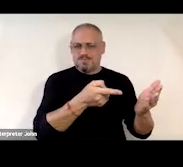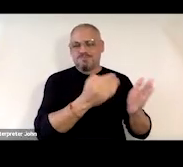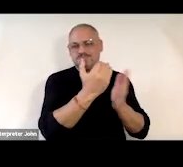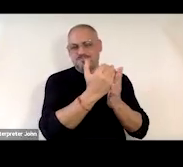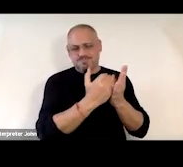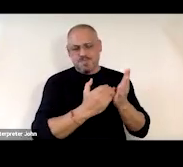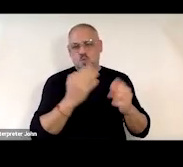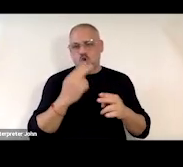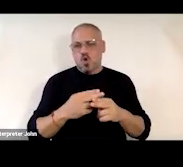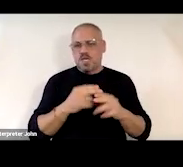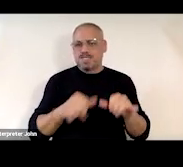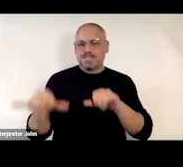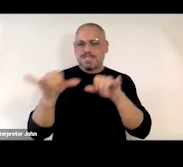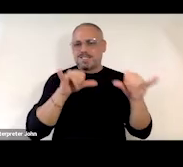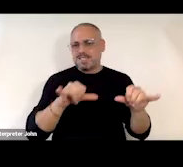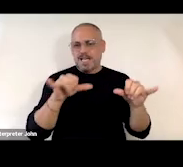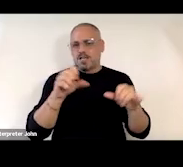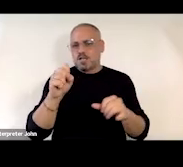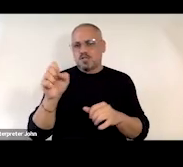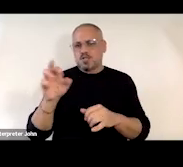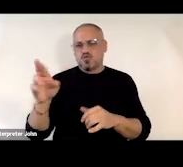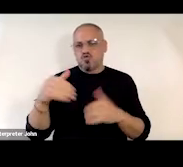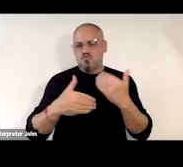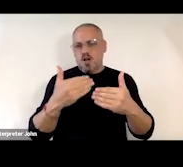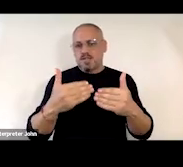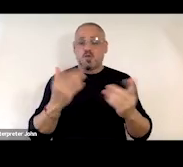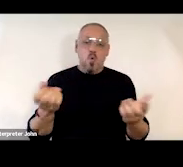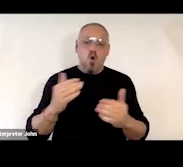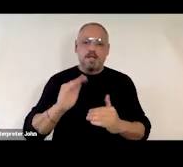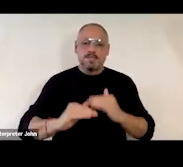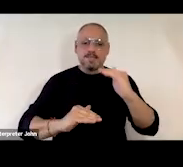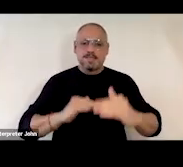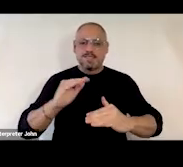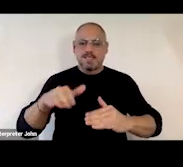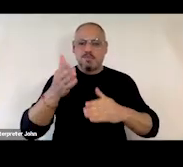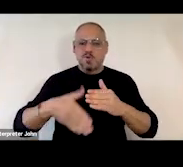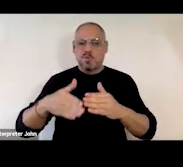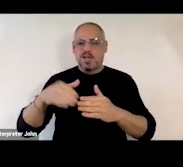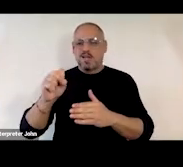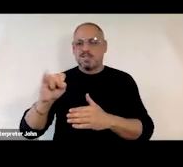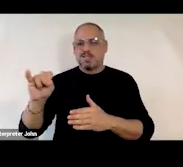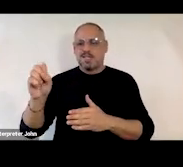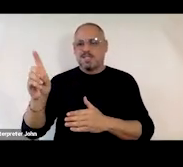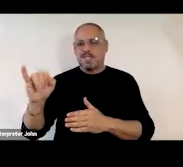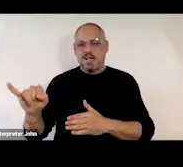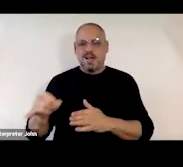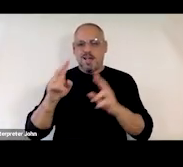We call it our Standard SOAR Process or steps to completing an SSI, SSDI application using the SOAR model.